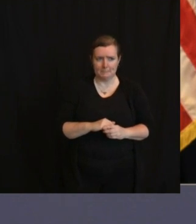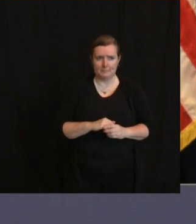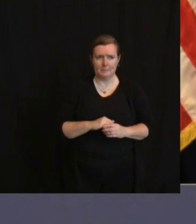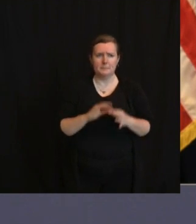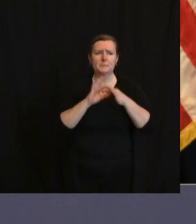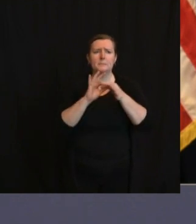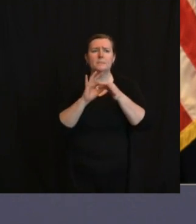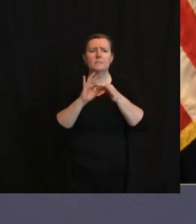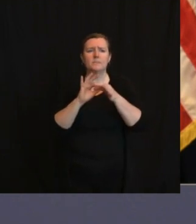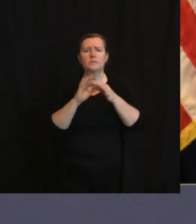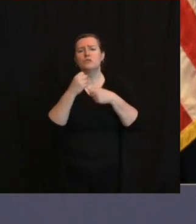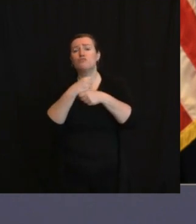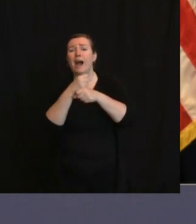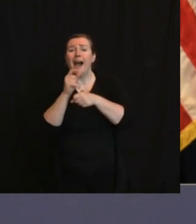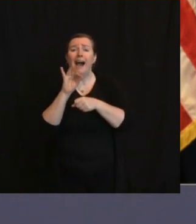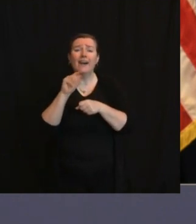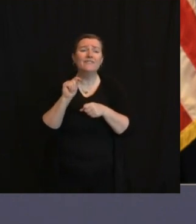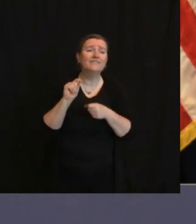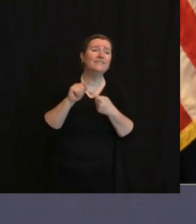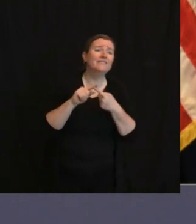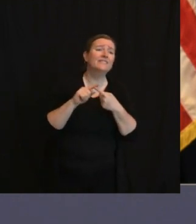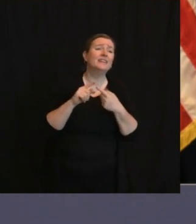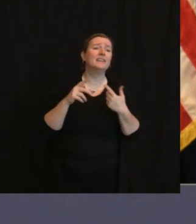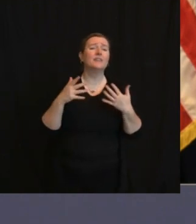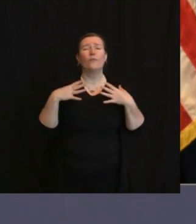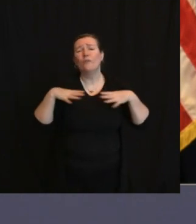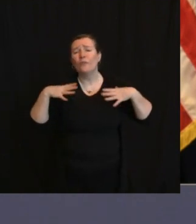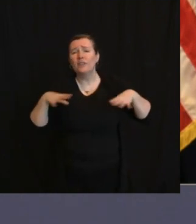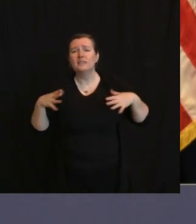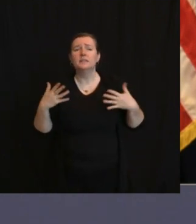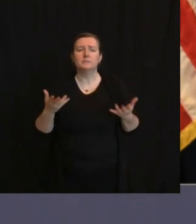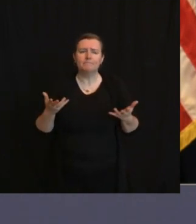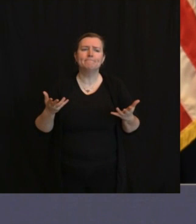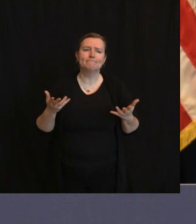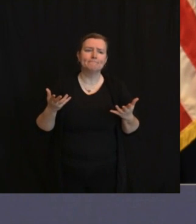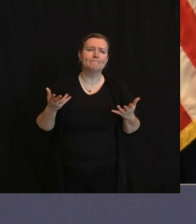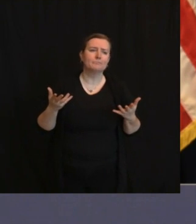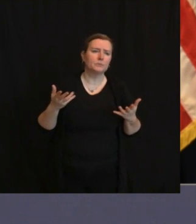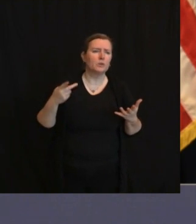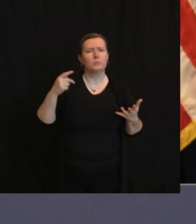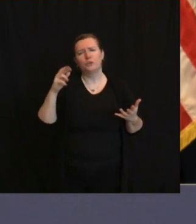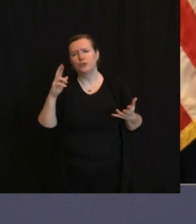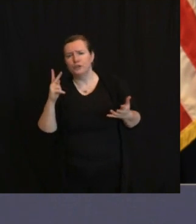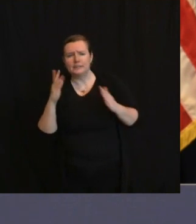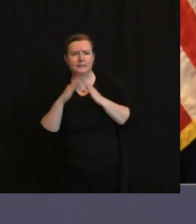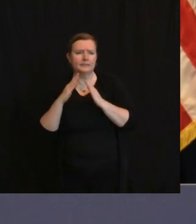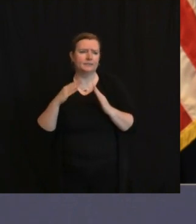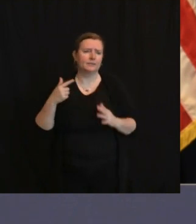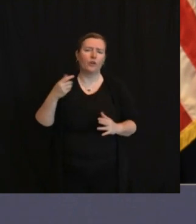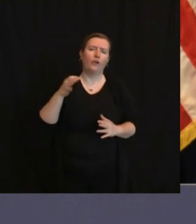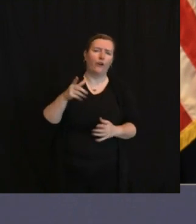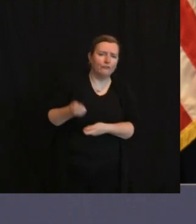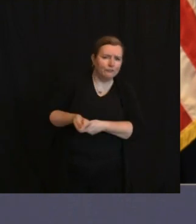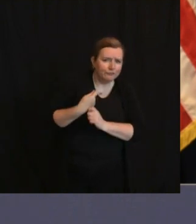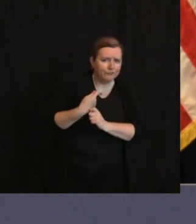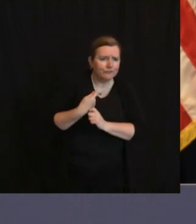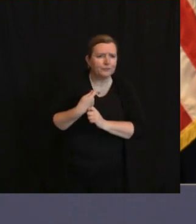PAT. BUT NONE OF WHAT YOU SAID IN